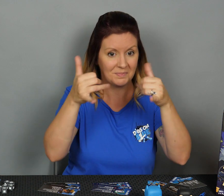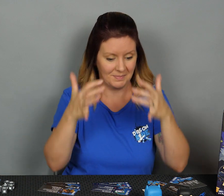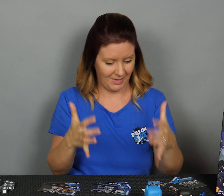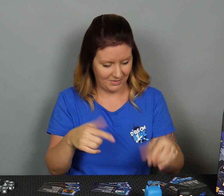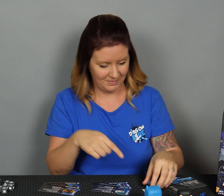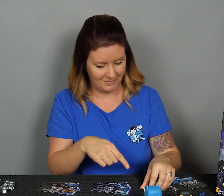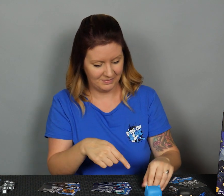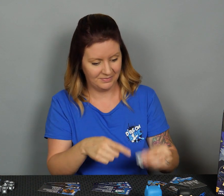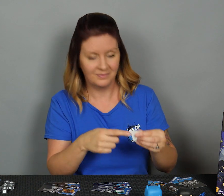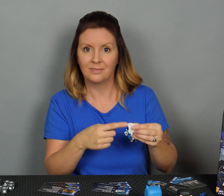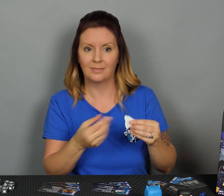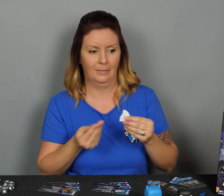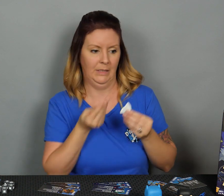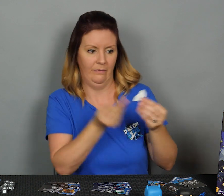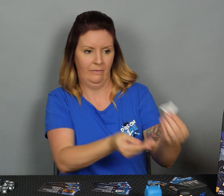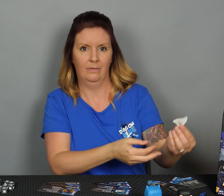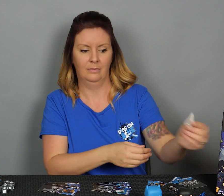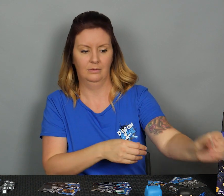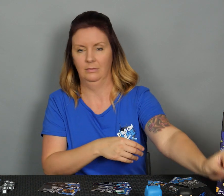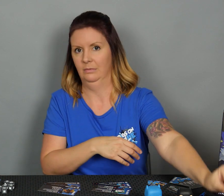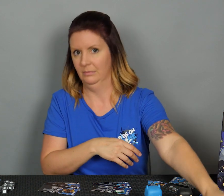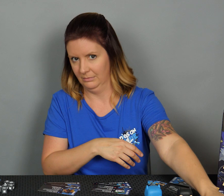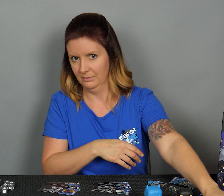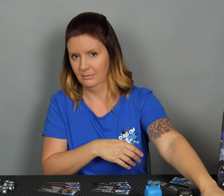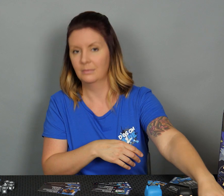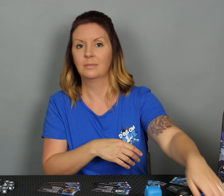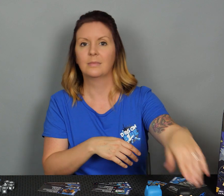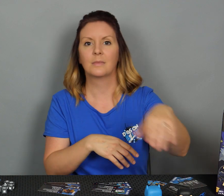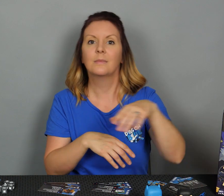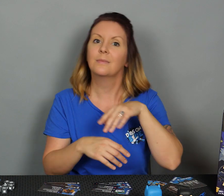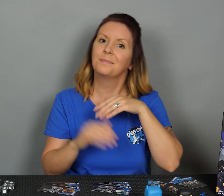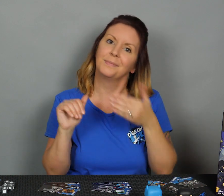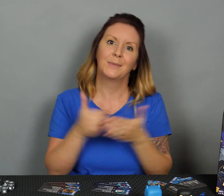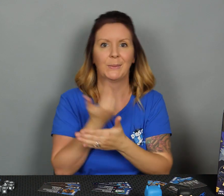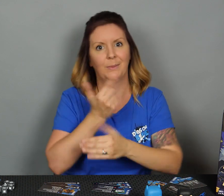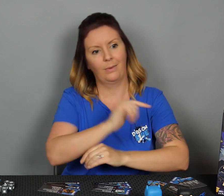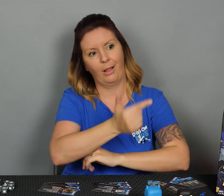The first player marker is given to the next player.